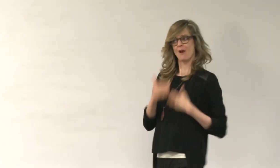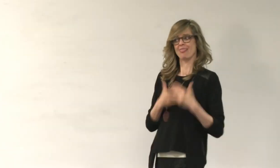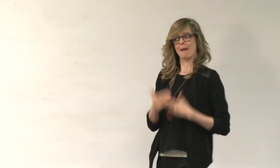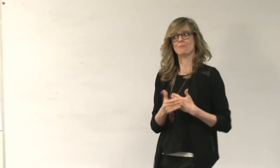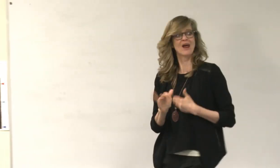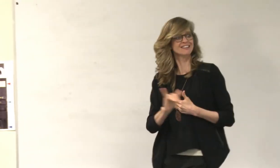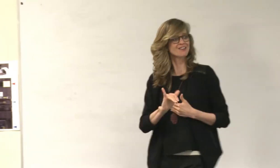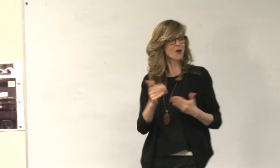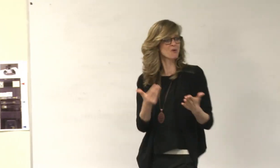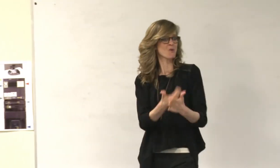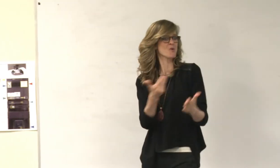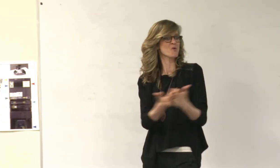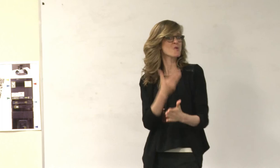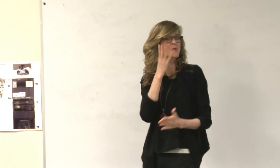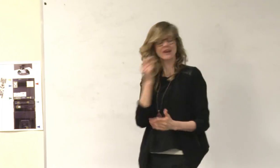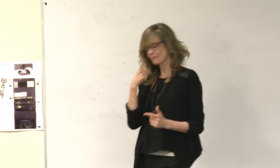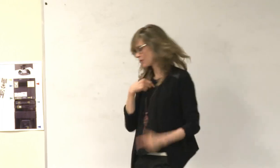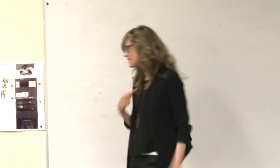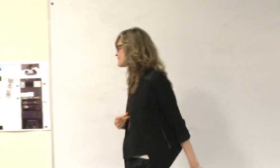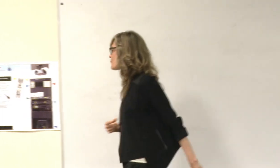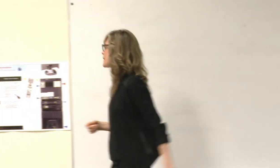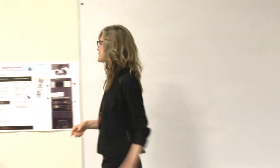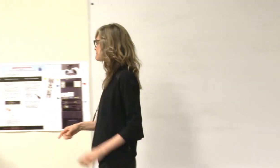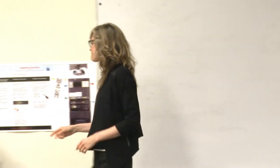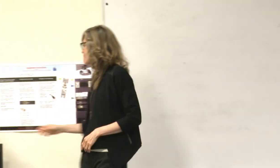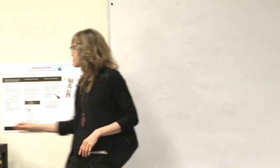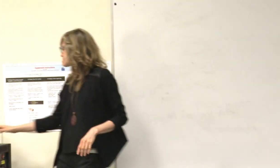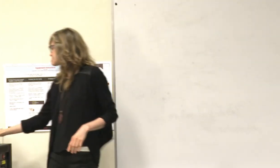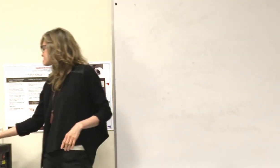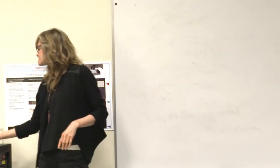SO, I APPRECIATED THAT PROCESS. IT WAS A NEW EXPERIENCE FOR ME.